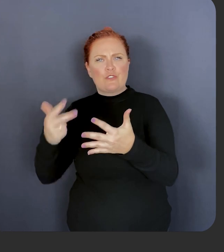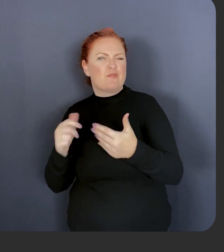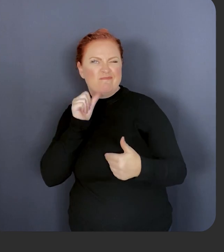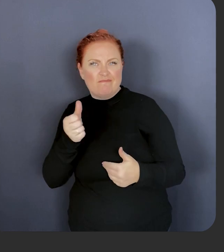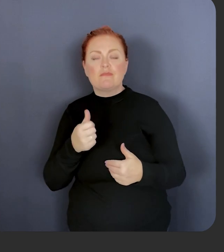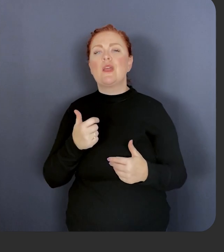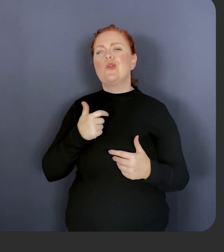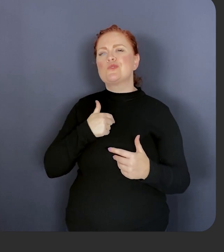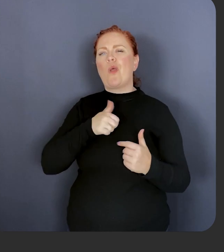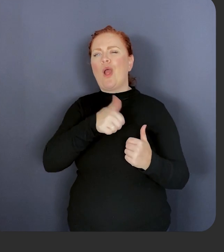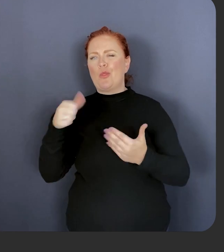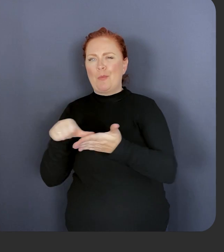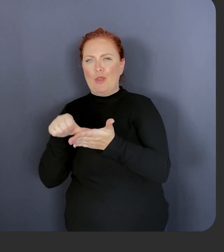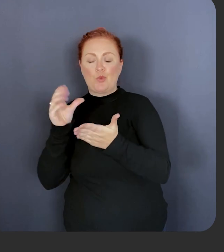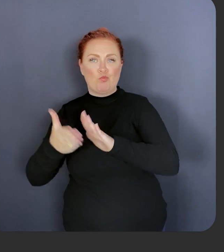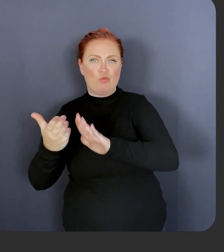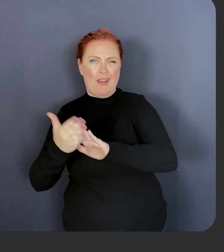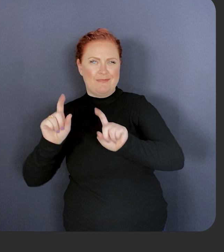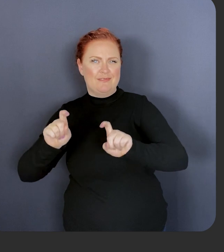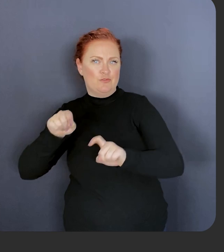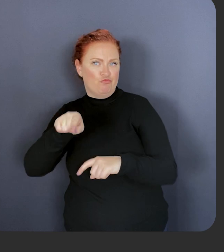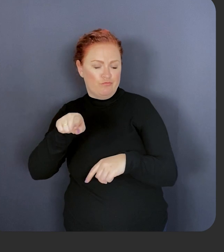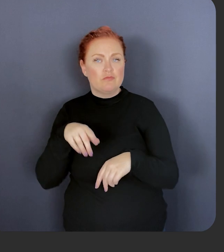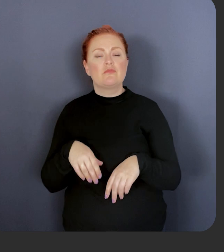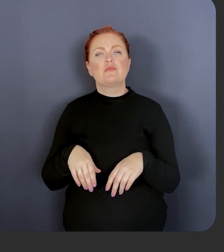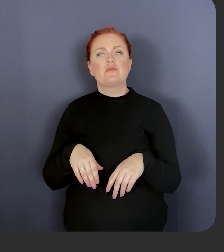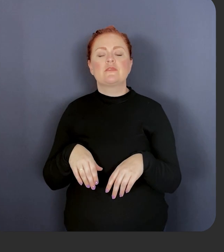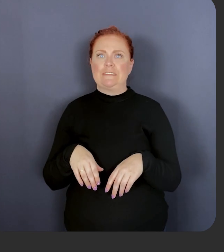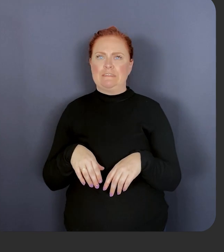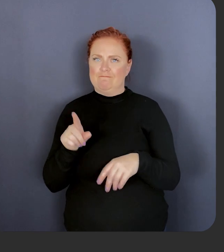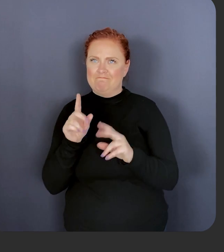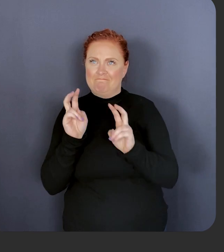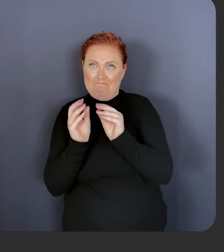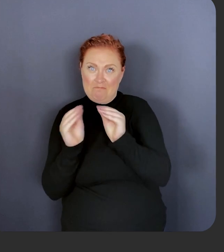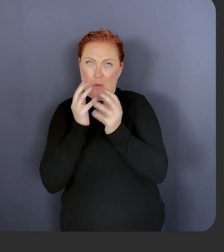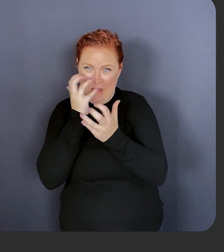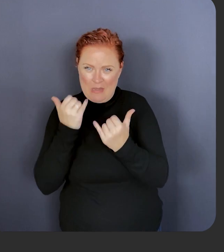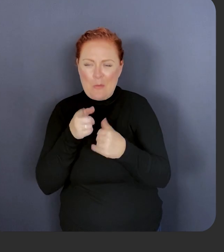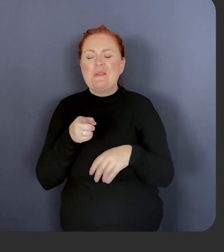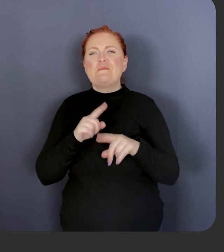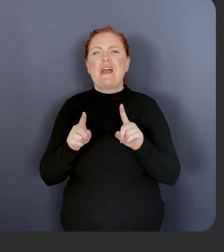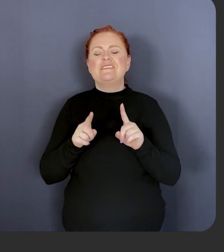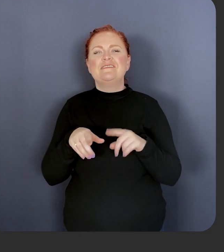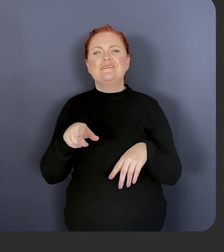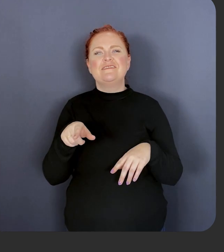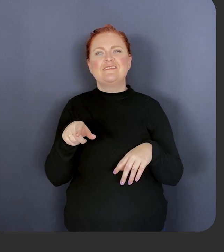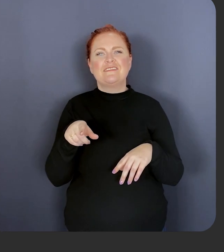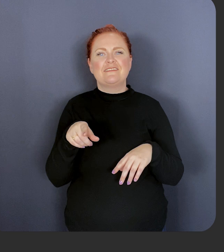and run another Lighthouse test on this, it's going to get even more mad at me